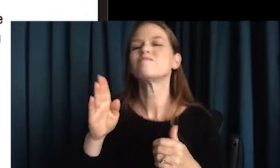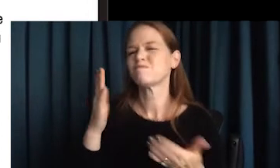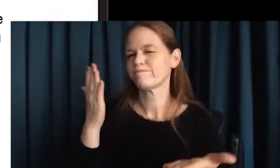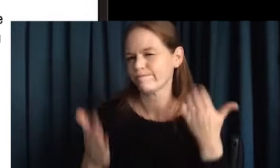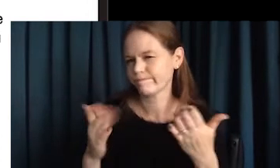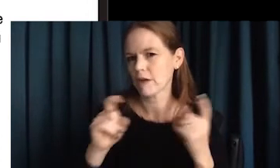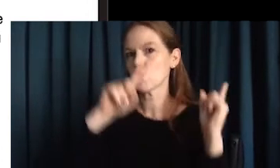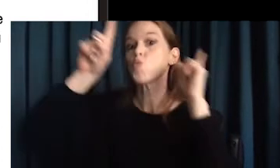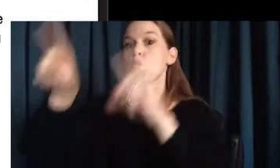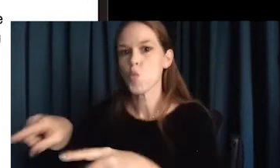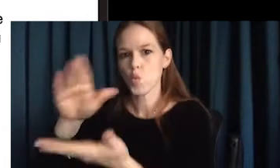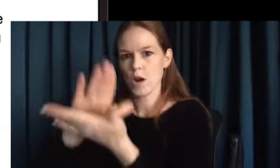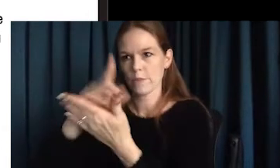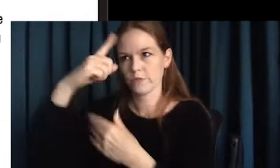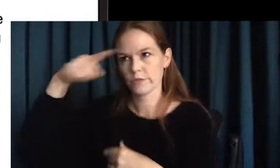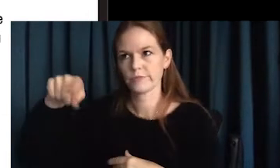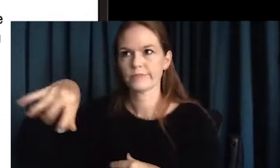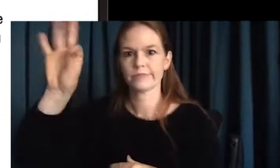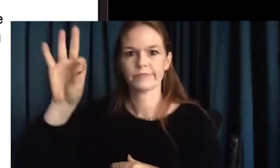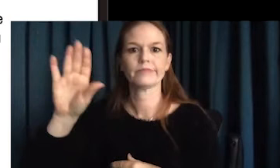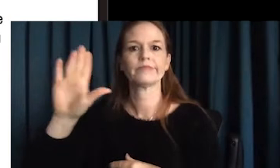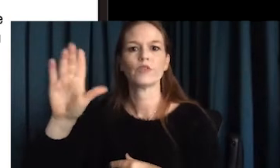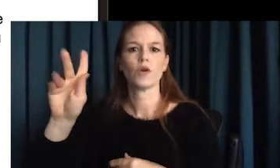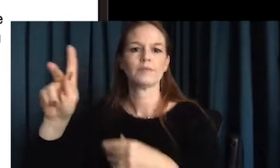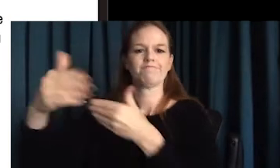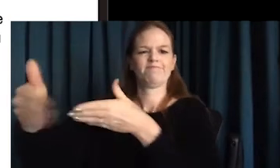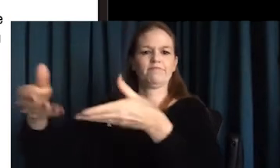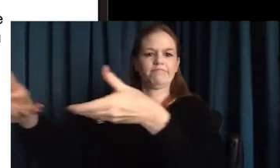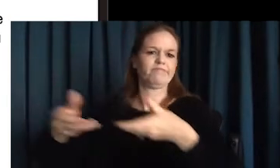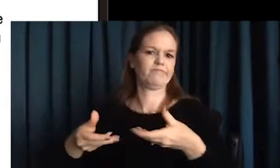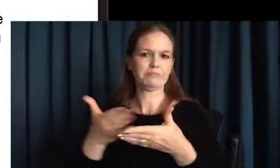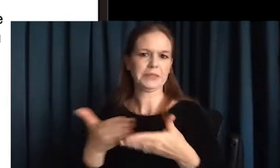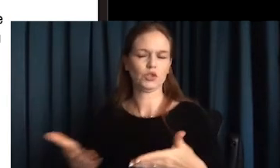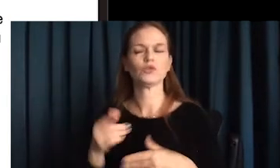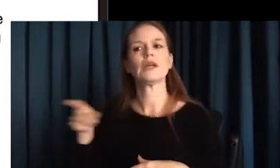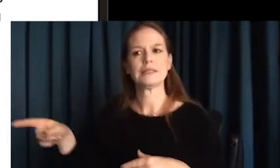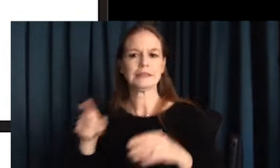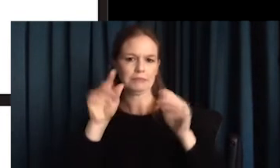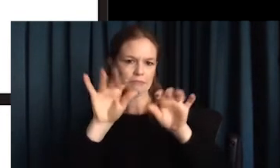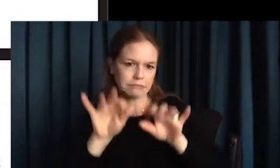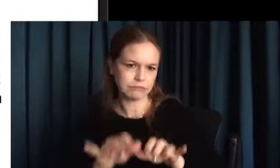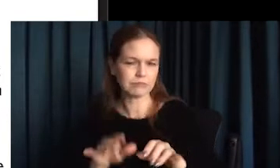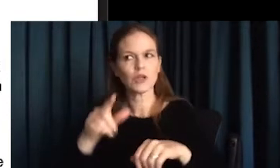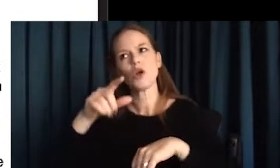And so he provides information here about when the school will be available for you to go and pick up the lab kit.